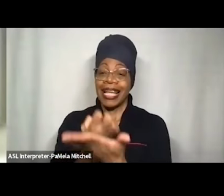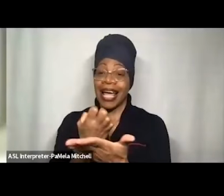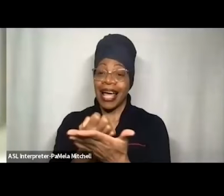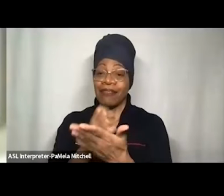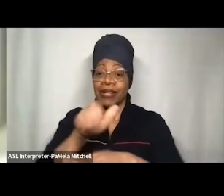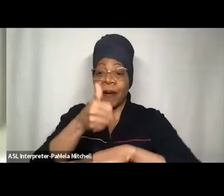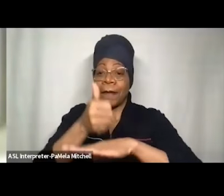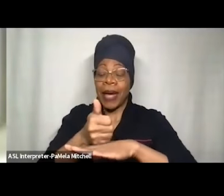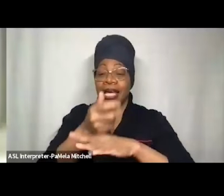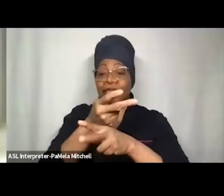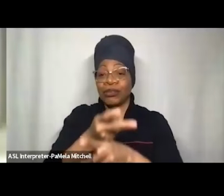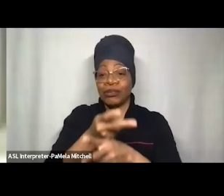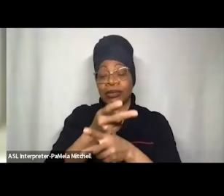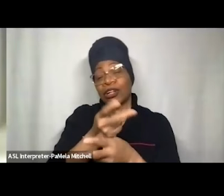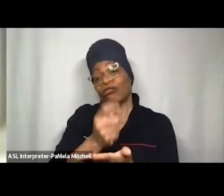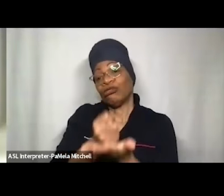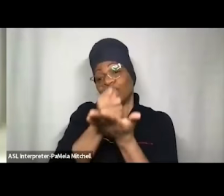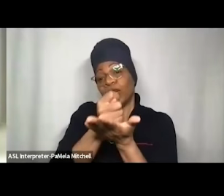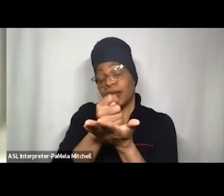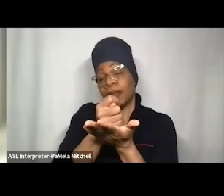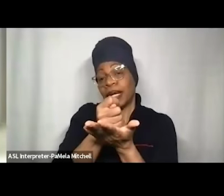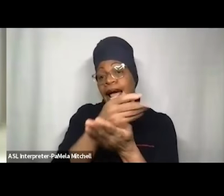after they leave the jail or prison environment.